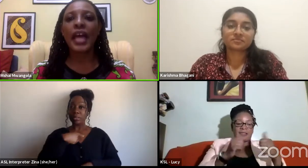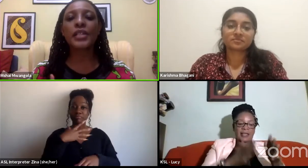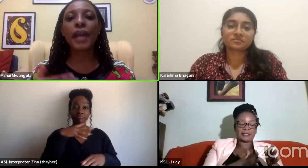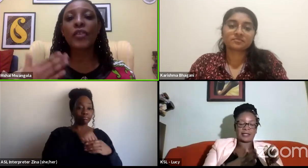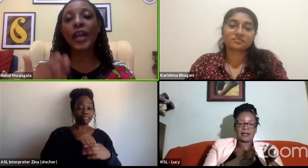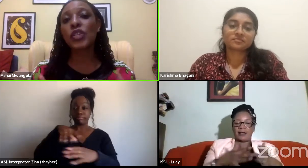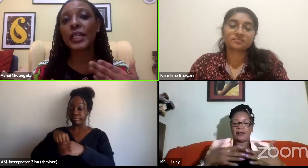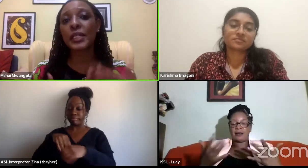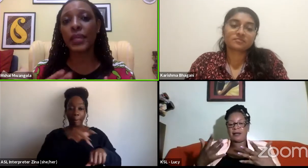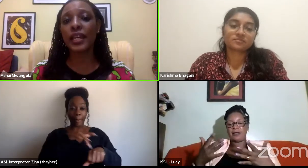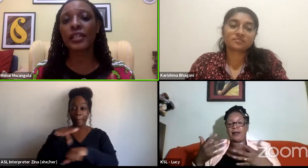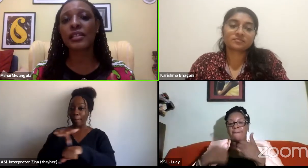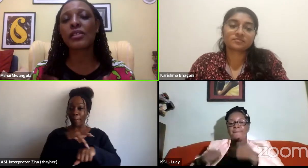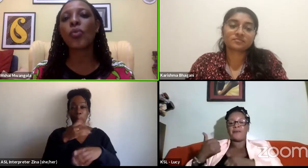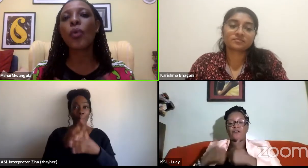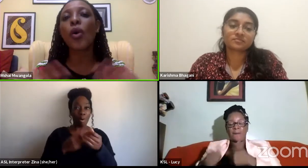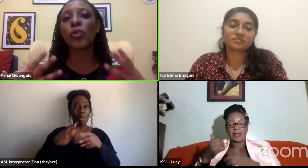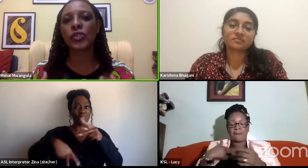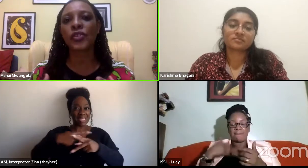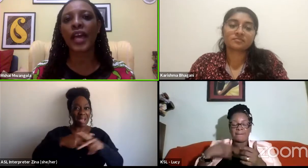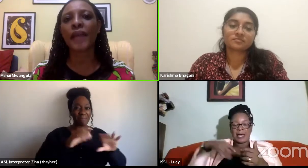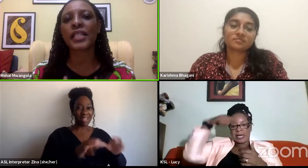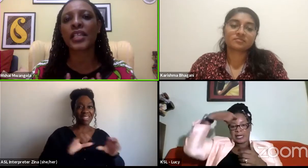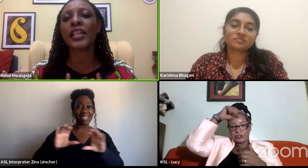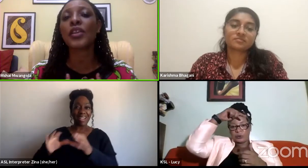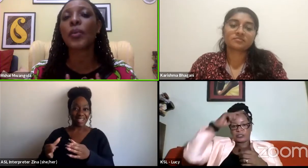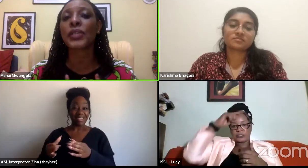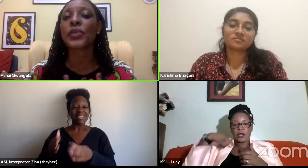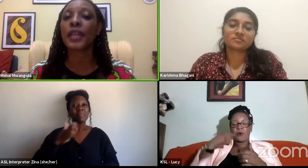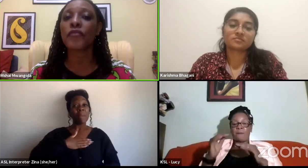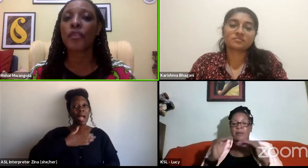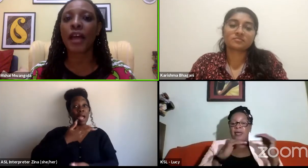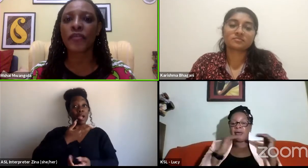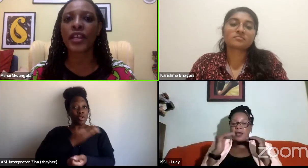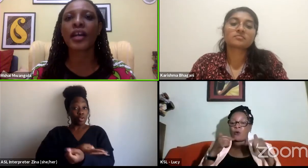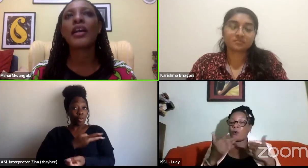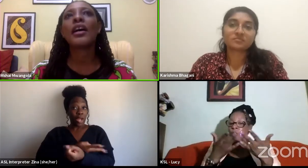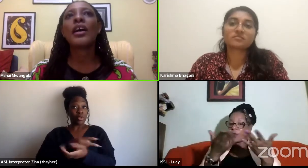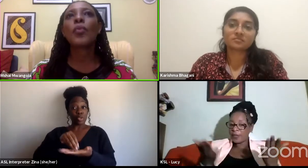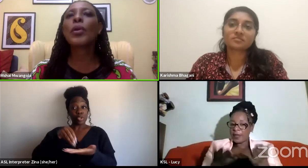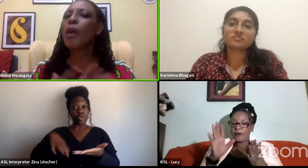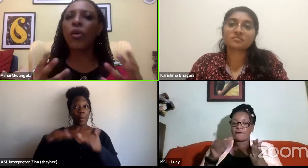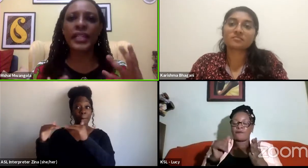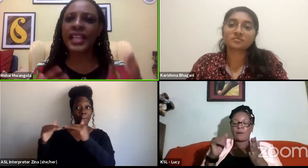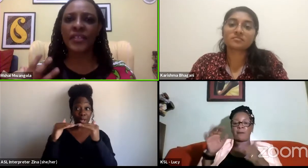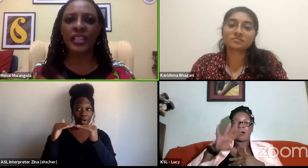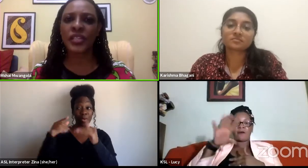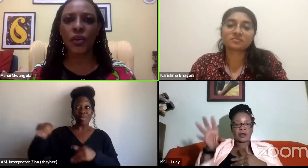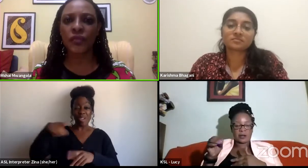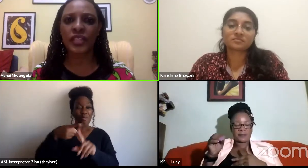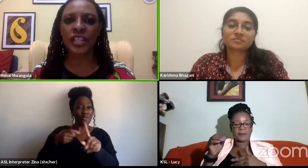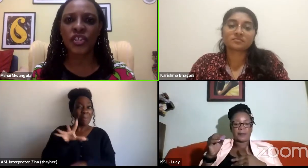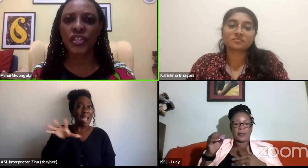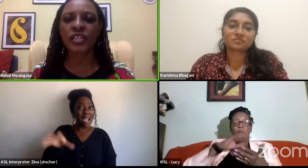And my graduate peers who were also there, particularly the ones who came from Africa, we were always having these conversations.